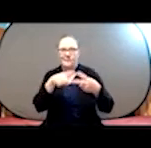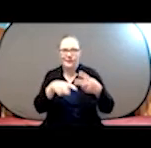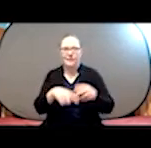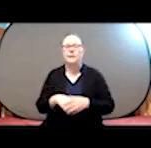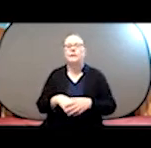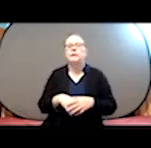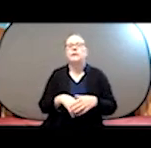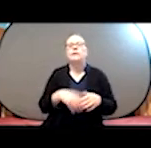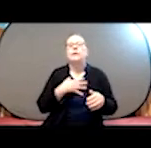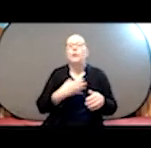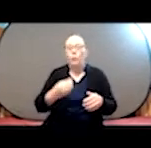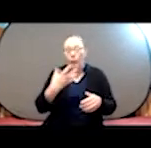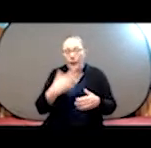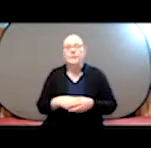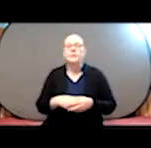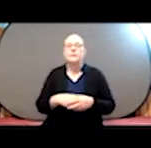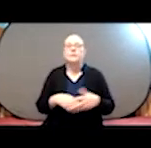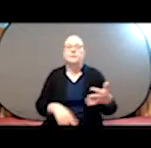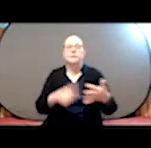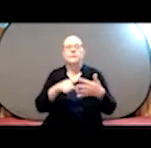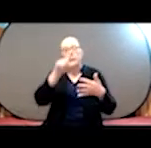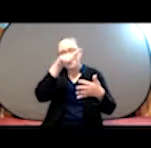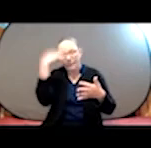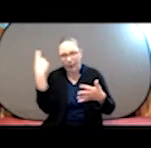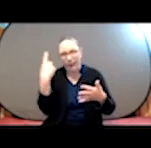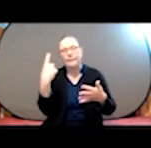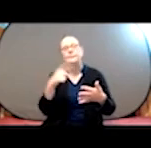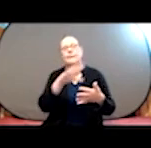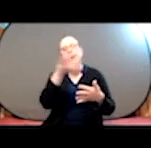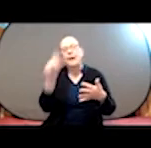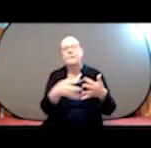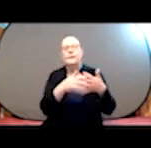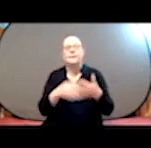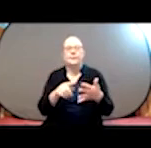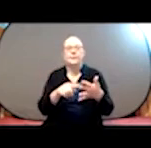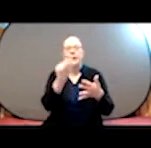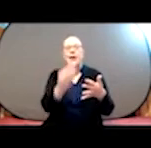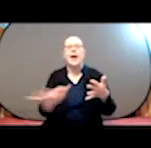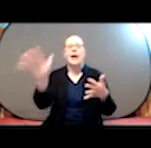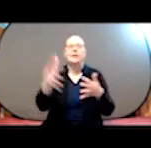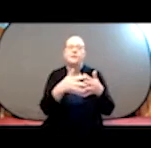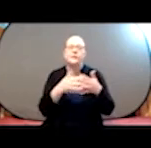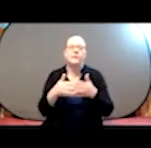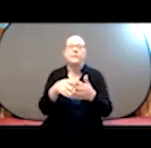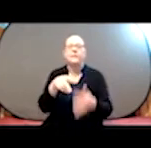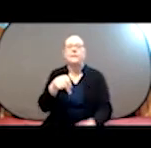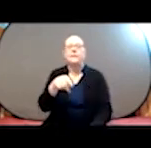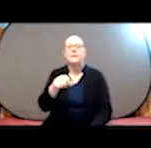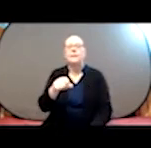are white or Caucasian black or African-American, Asian American, Pacific Islander or American